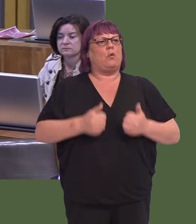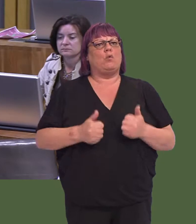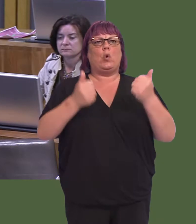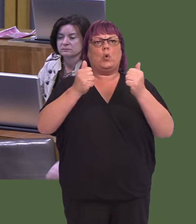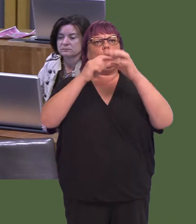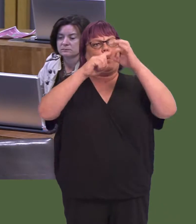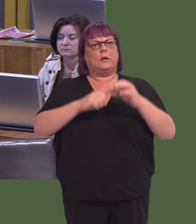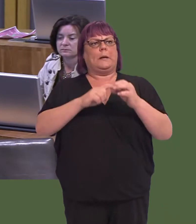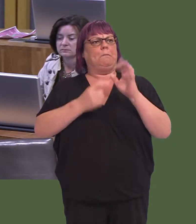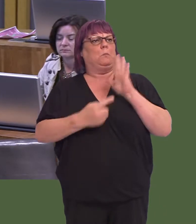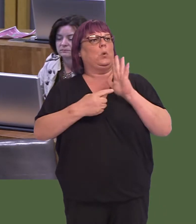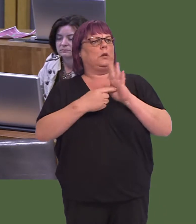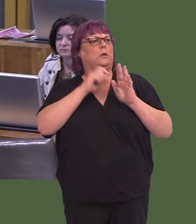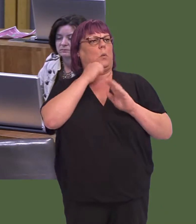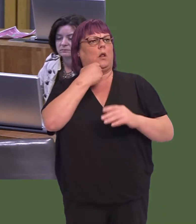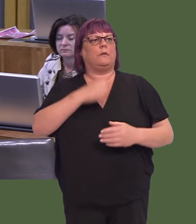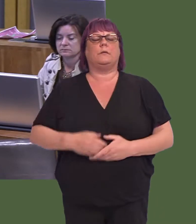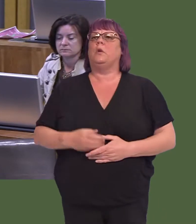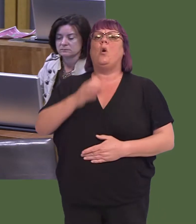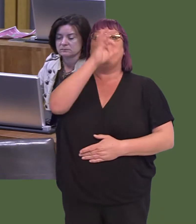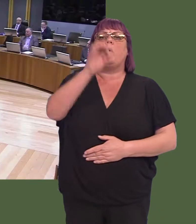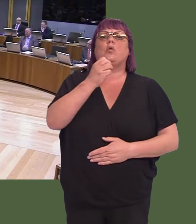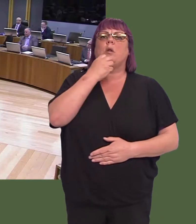quality will be important in the future. John Griffiths AM: 2.